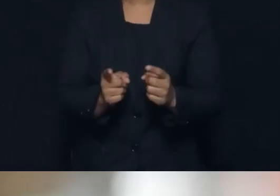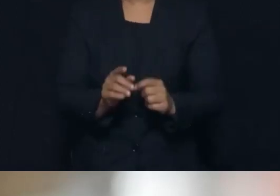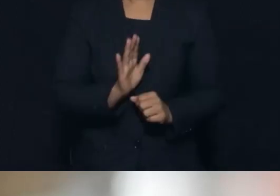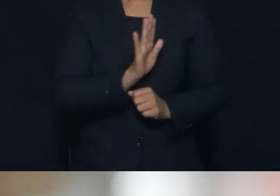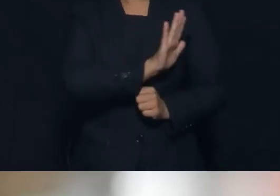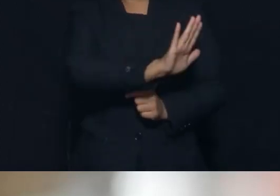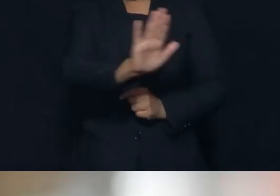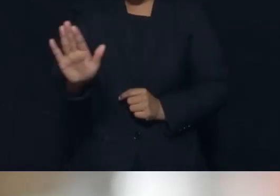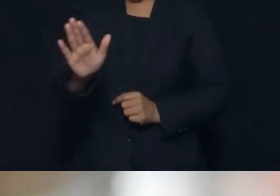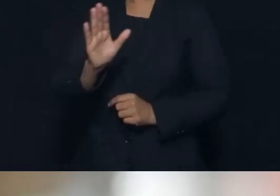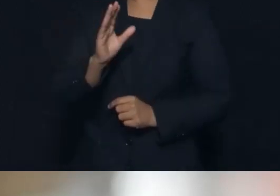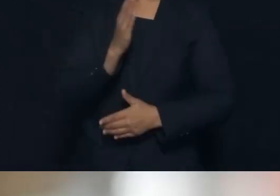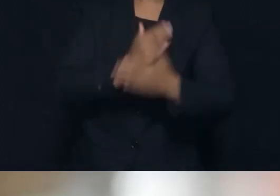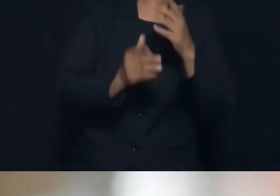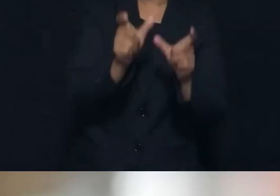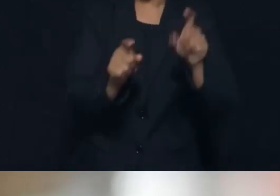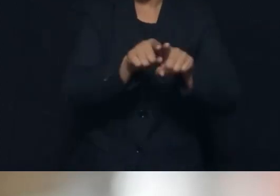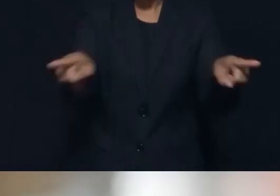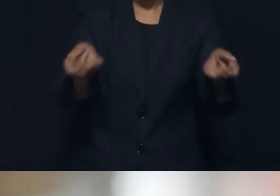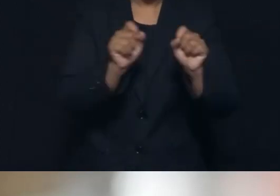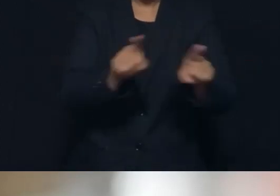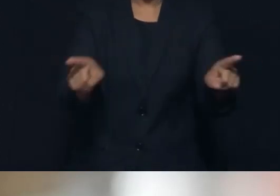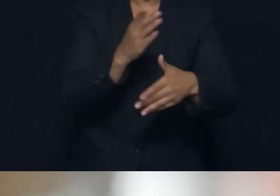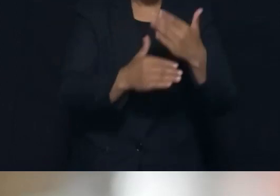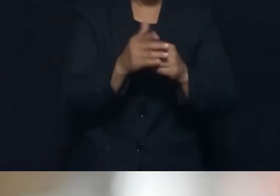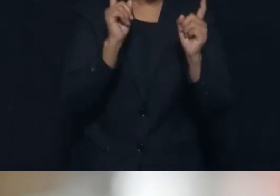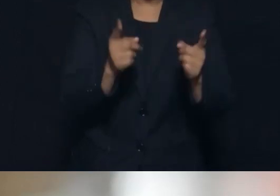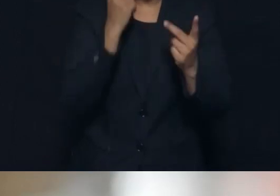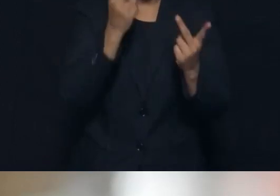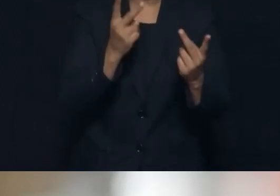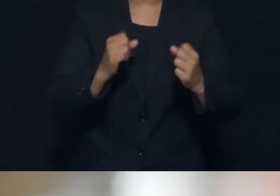to. Please, be concise. Thank you. My name is Cecilia Blank.